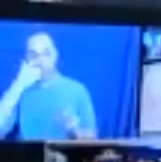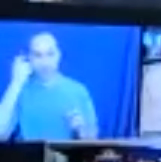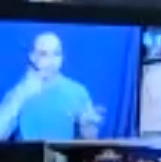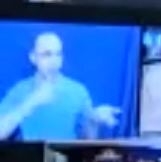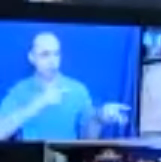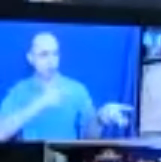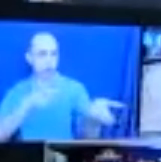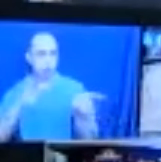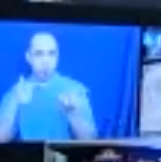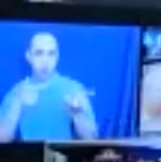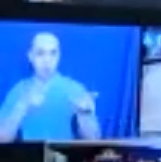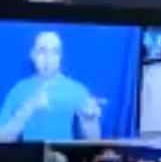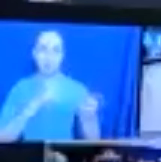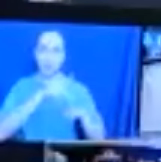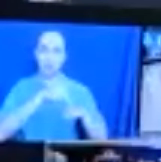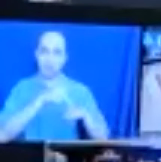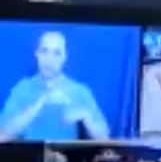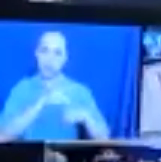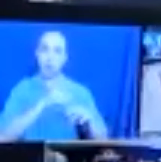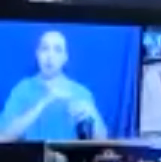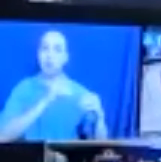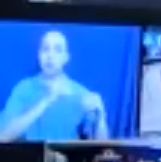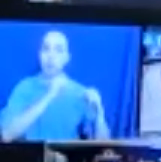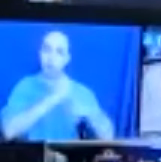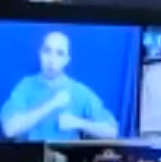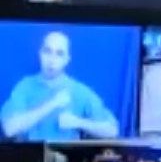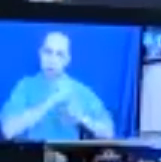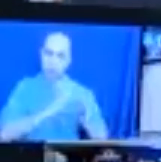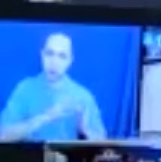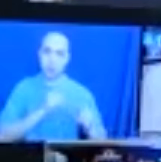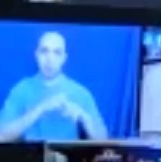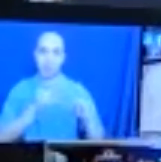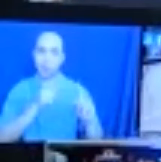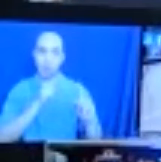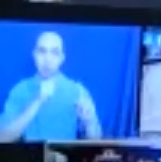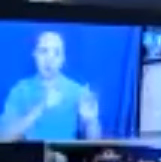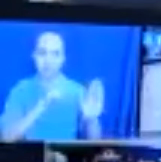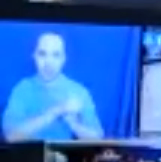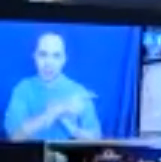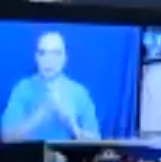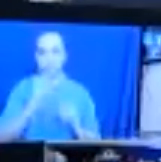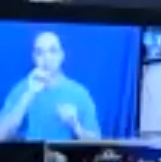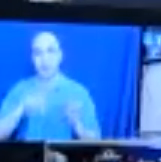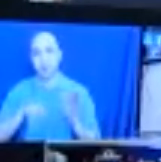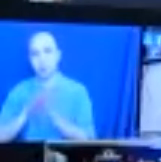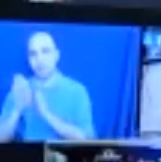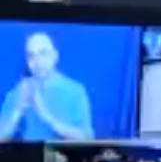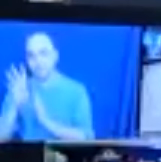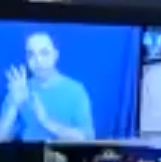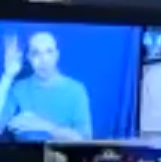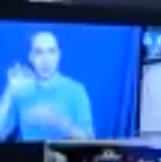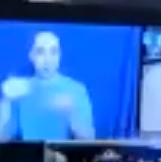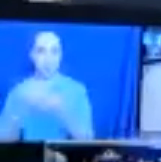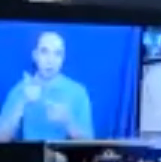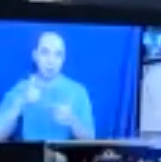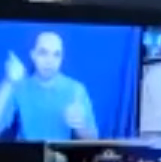DEVELOPED A HANDGUN TO TAKE OUT THE WARRIORS.